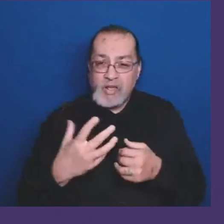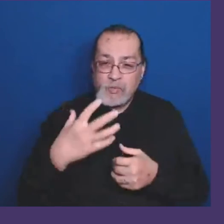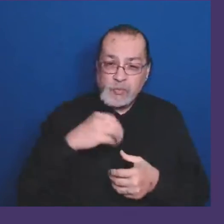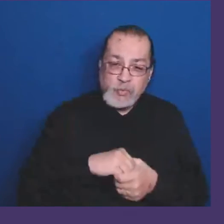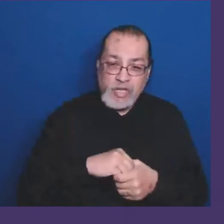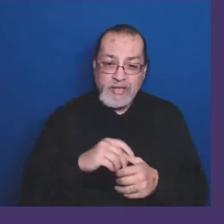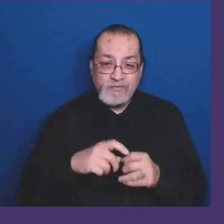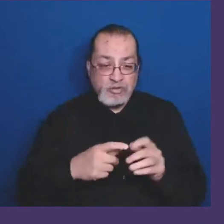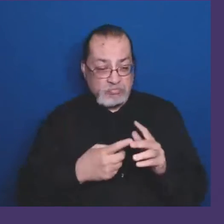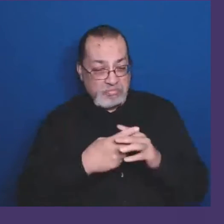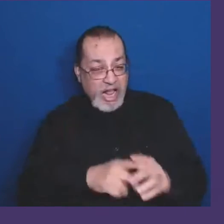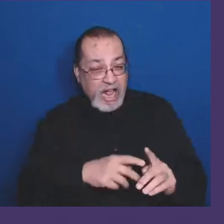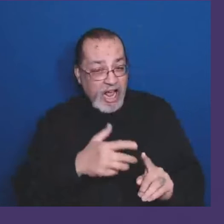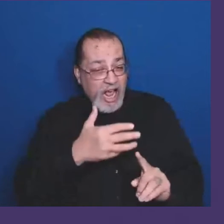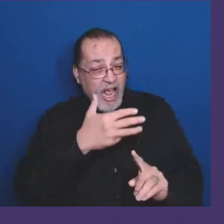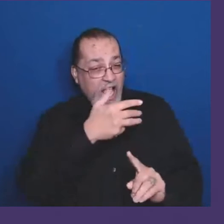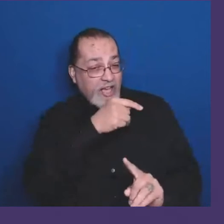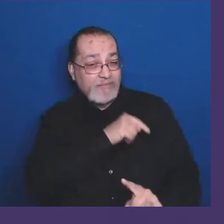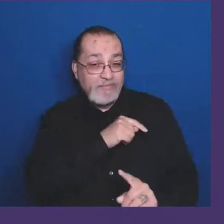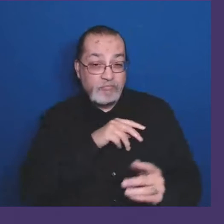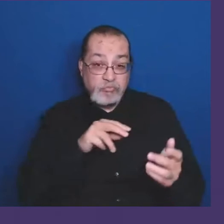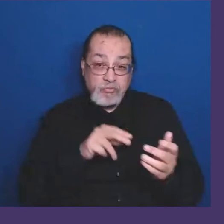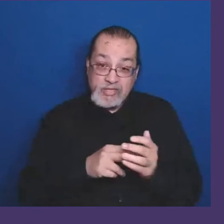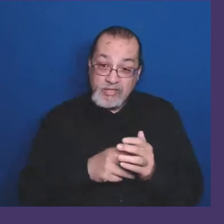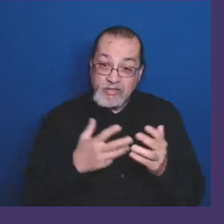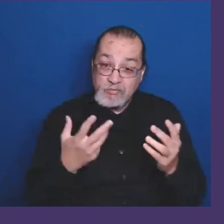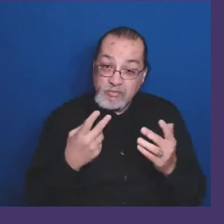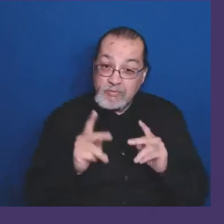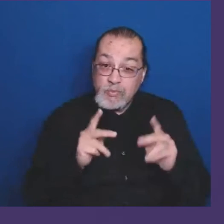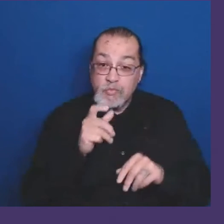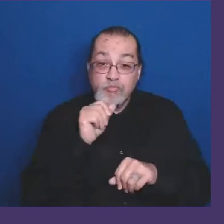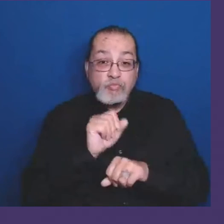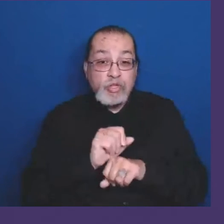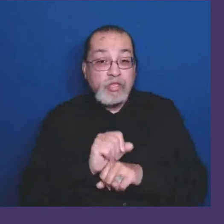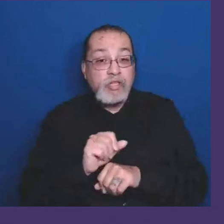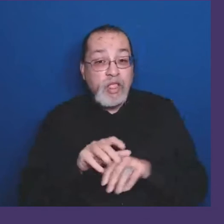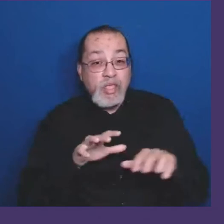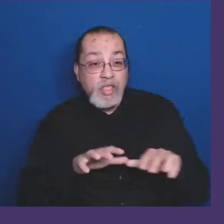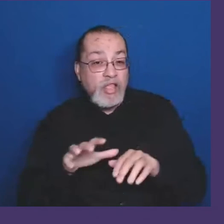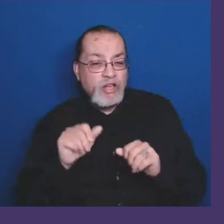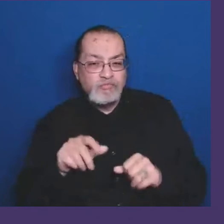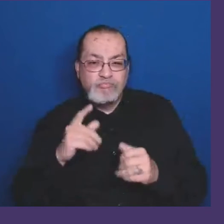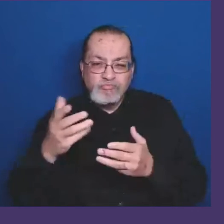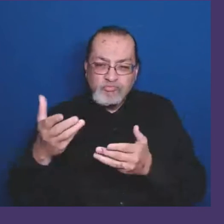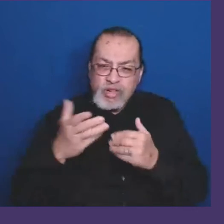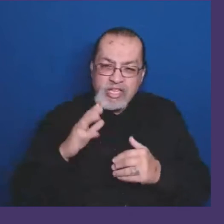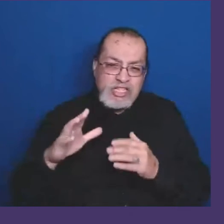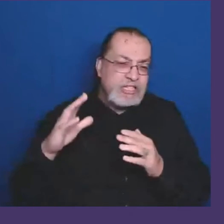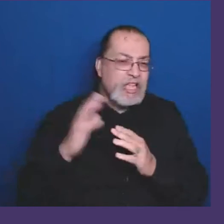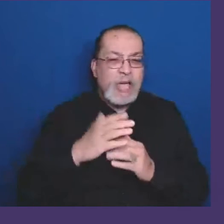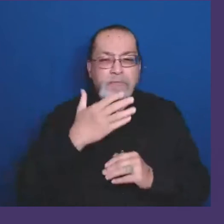their careers are able to bring their best selves. The kick plate on this elevator, it makes it really easy for me to independently call it.